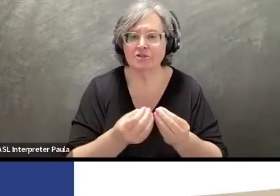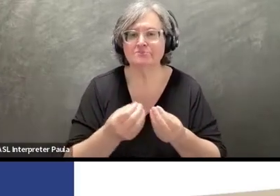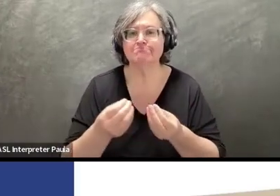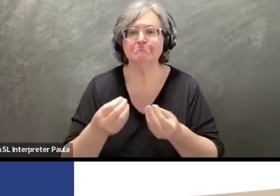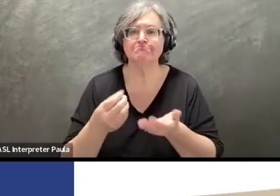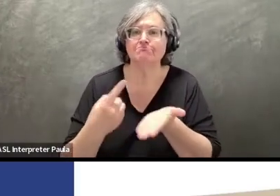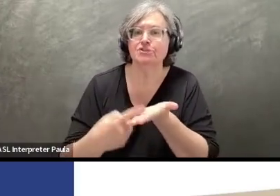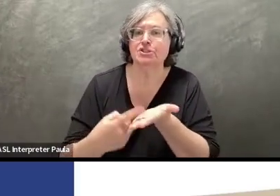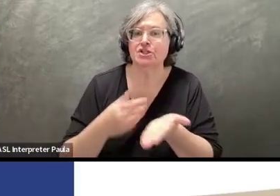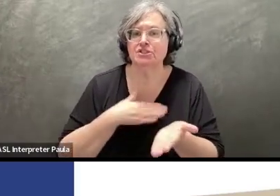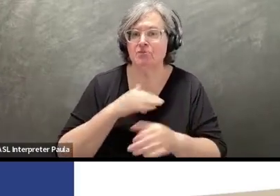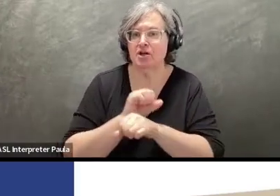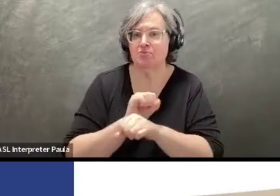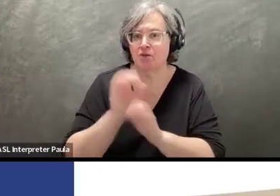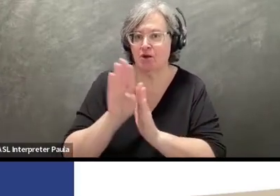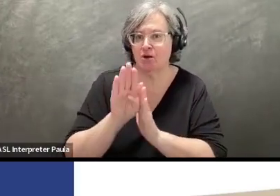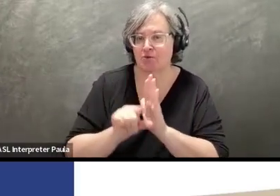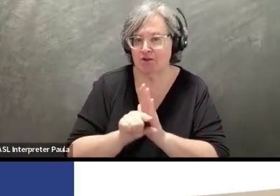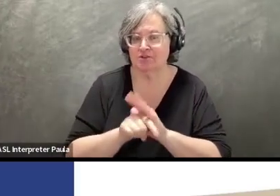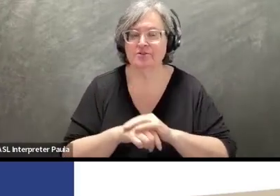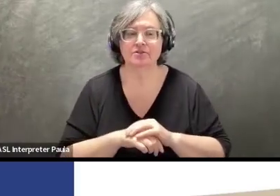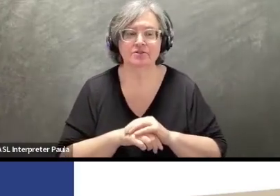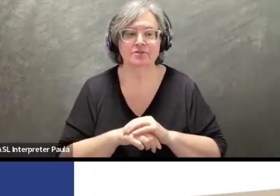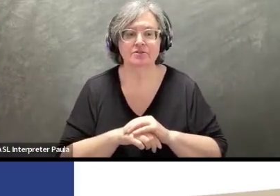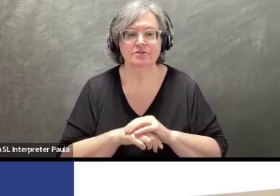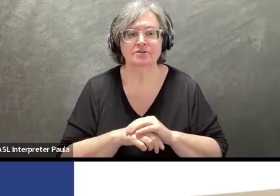employment background at a Kansas registered apprenticeship